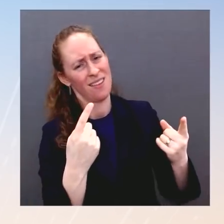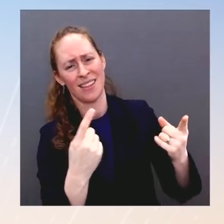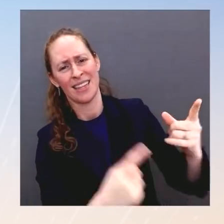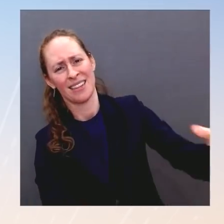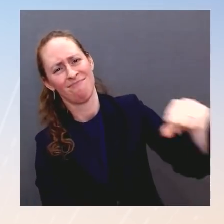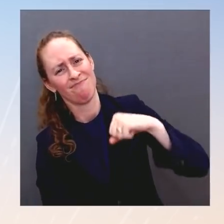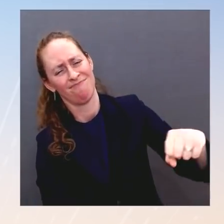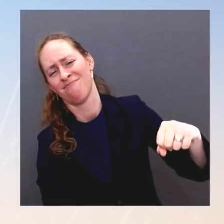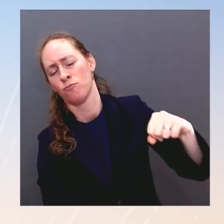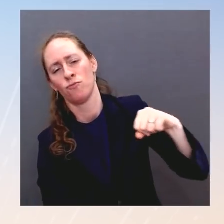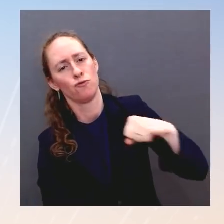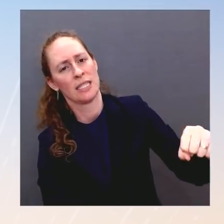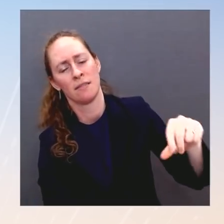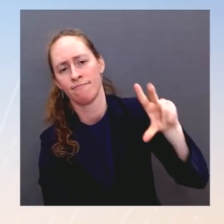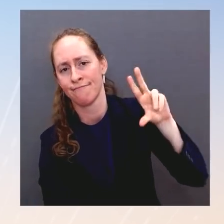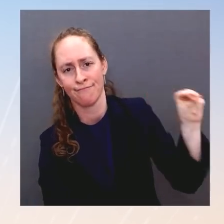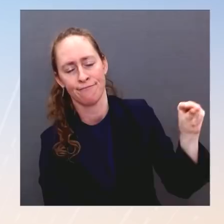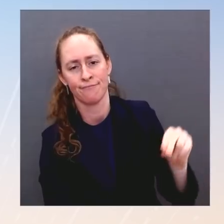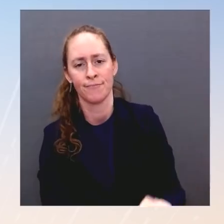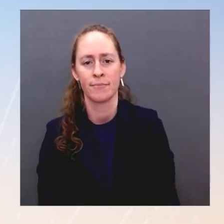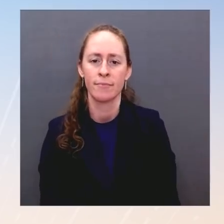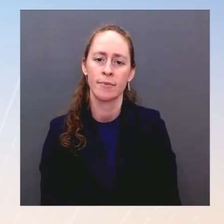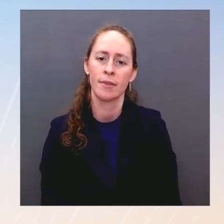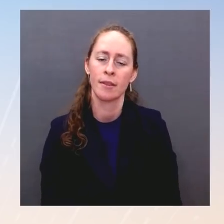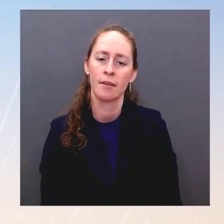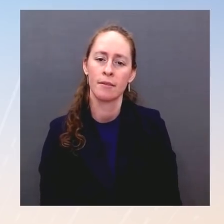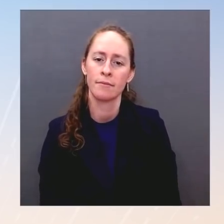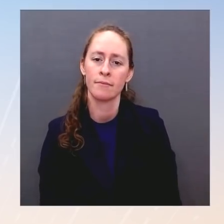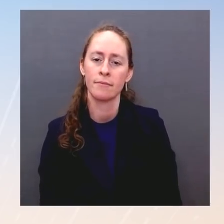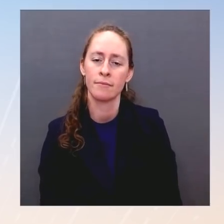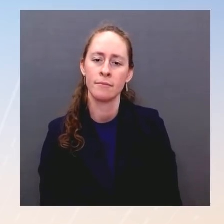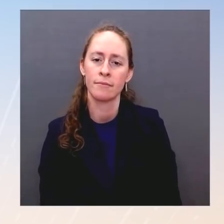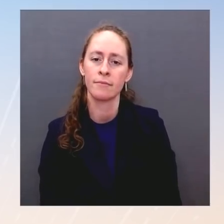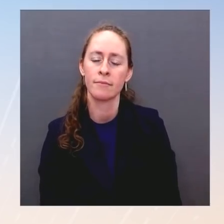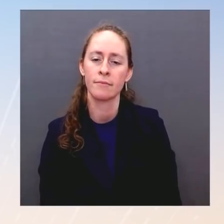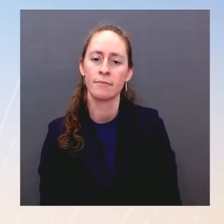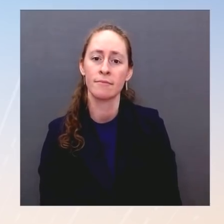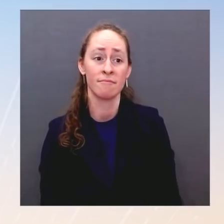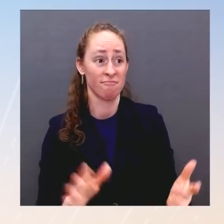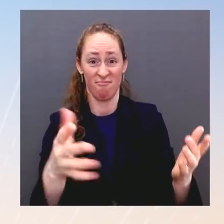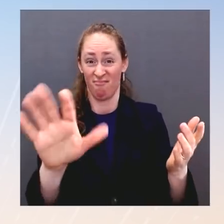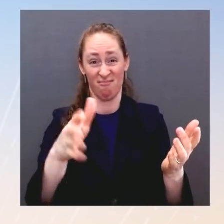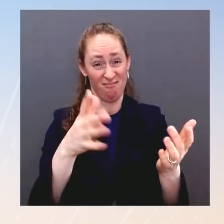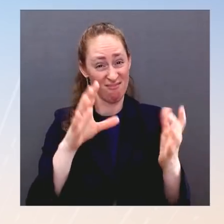nearly everything in his power to lead the world and stand up against the actions of President Putin.